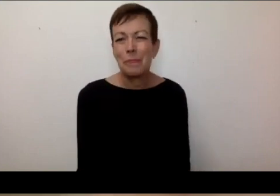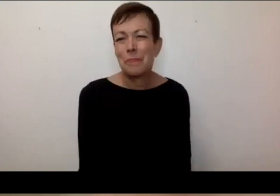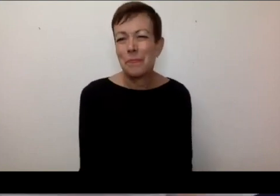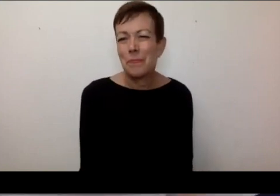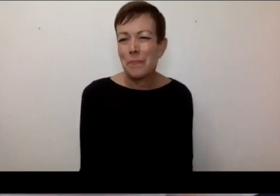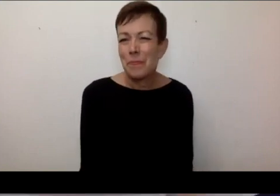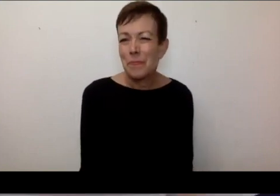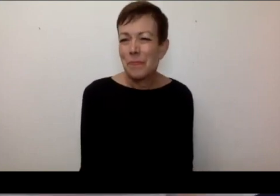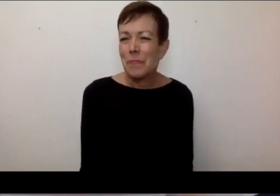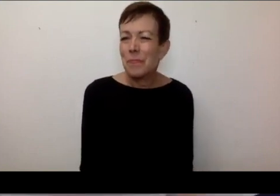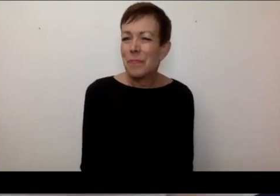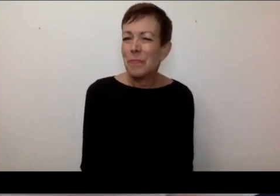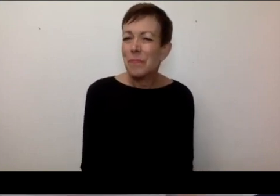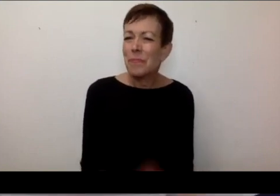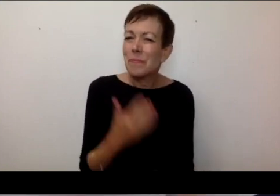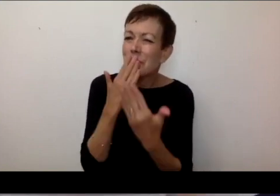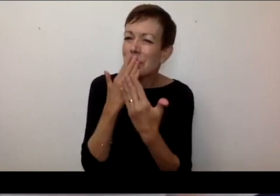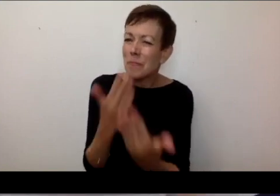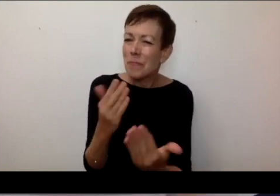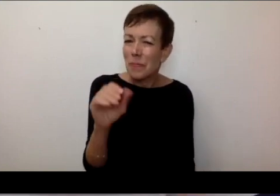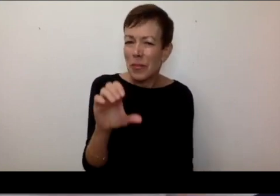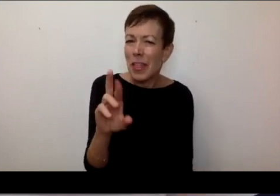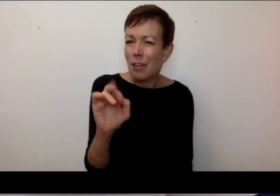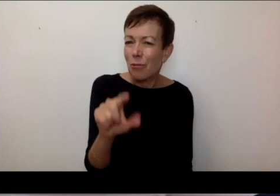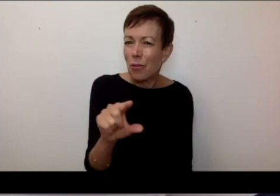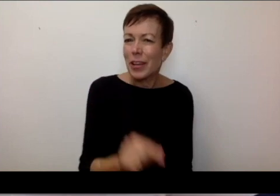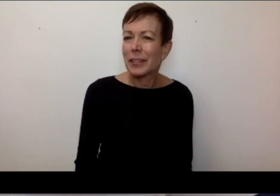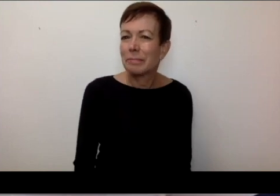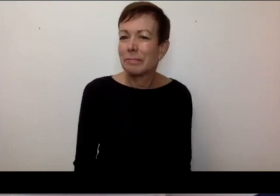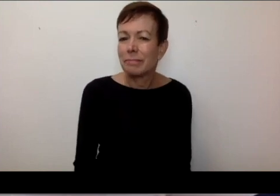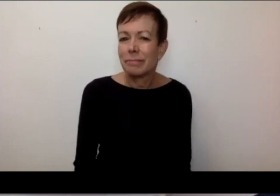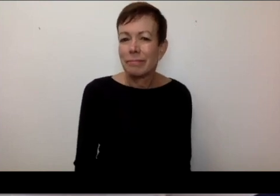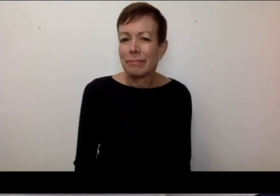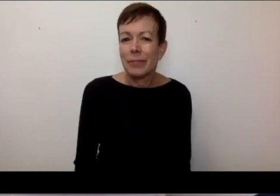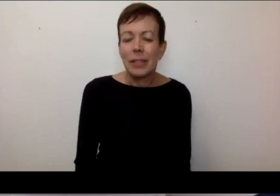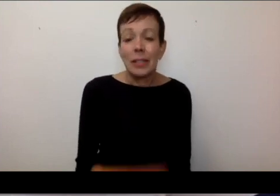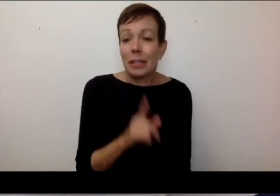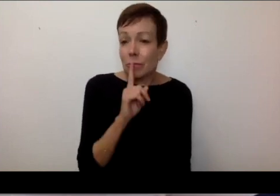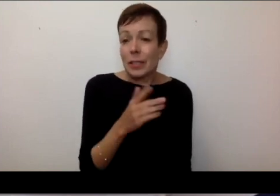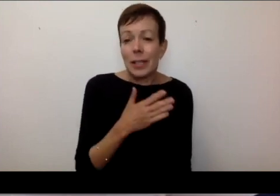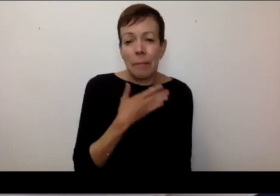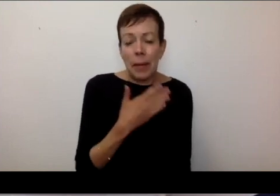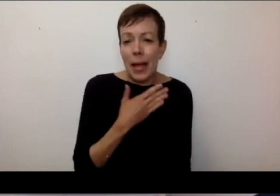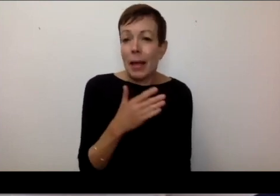great thank you very much appreciate that and it's so nice that massive attack was able to allow us to show that video i i